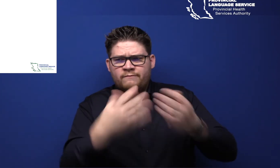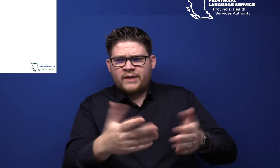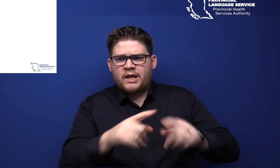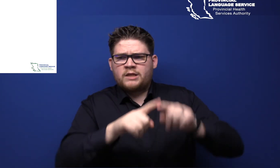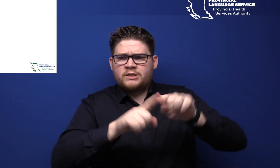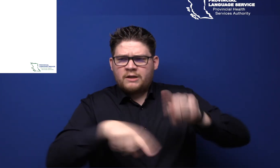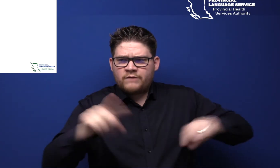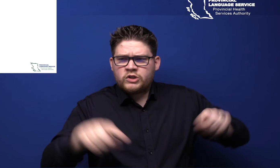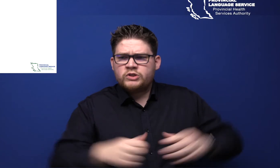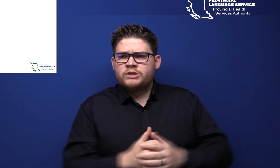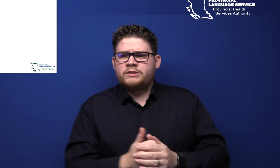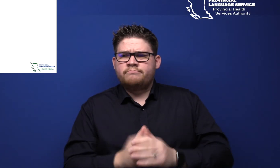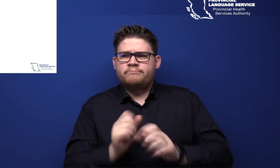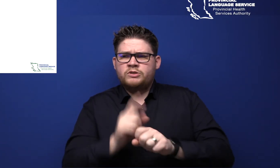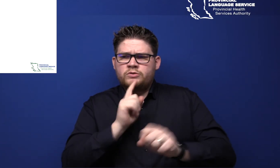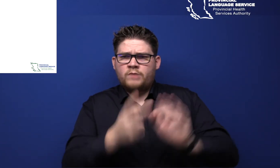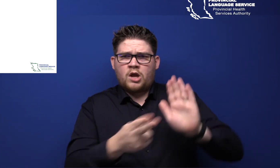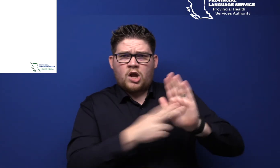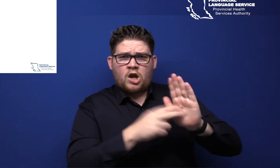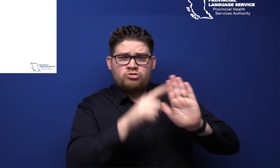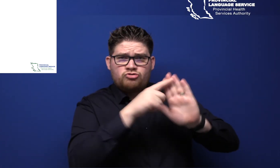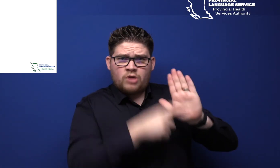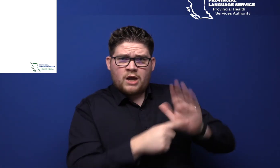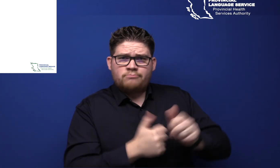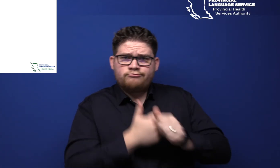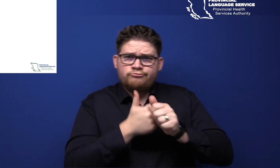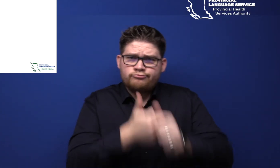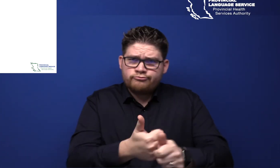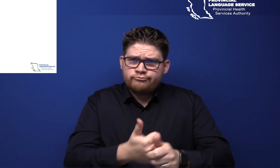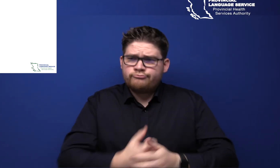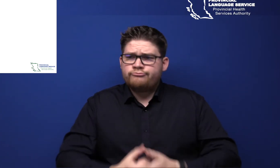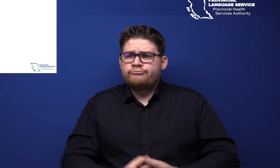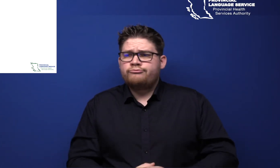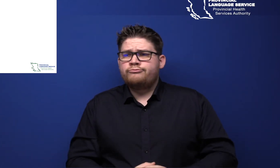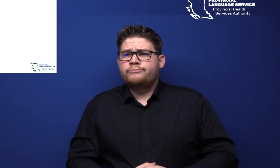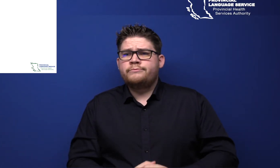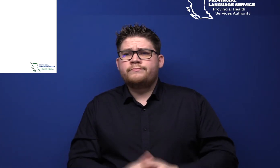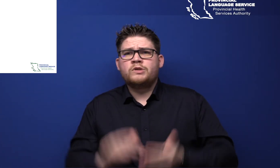WORKING CLOSELY WITH THE VENDOR TO MAKE SURE THAT THEY ARE PROVIDING ALL OF THE THINGS INDICATED WITHIN THE CONTRACT,